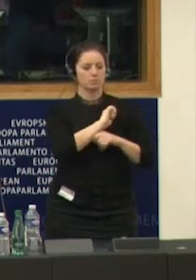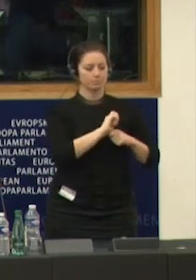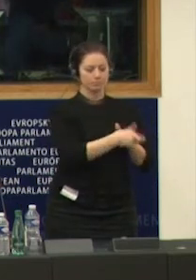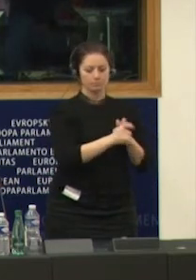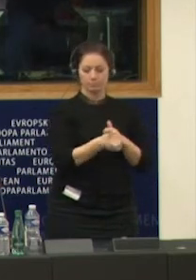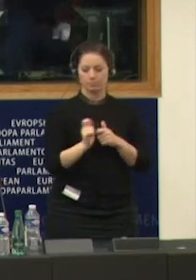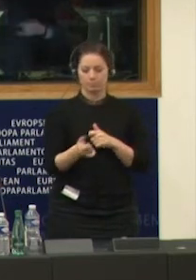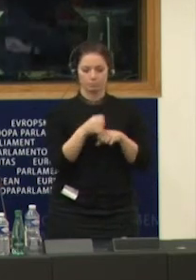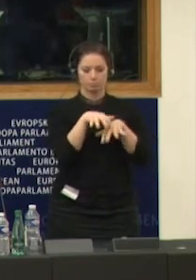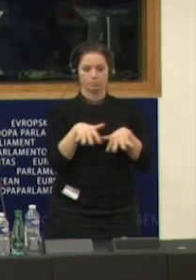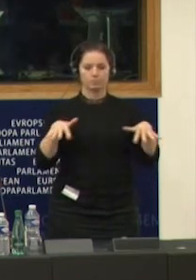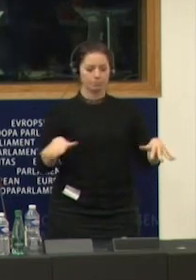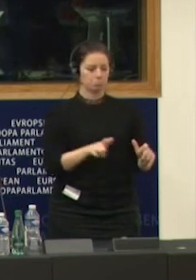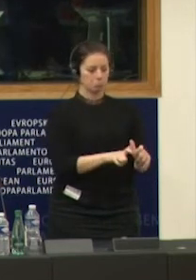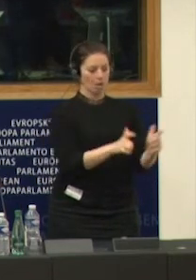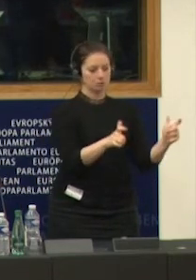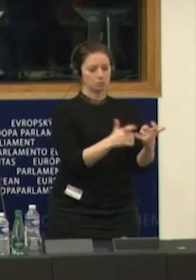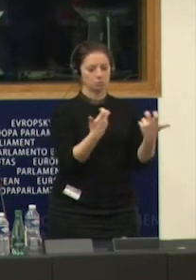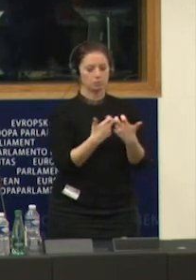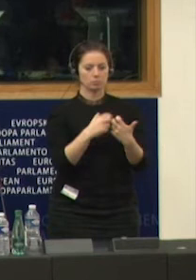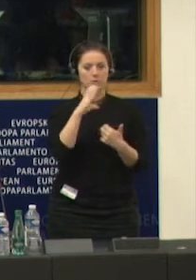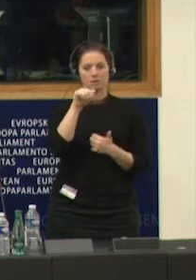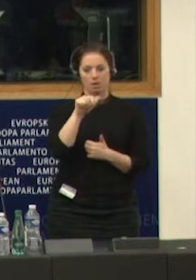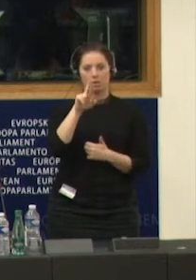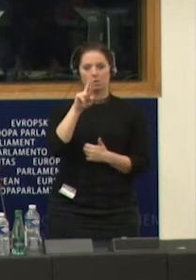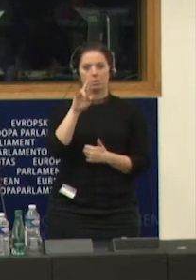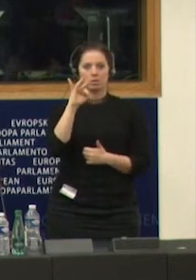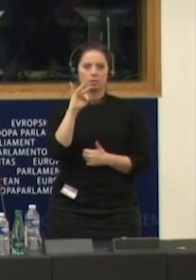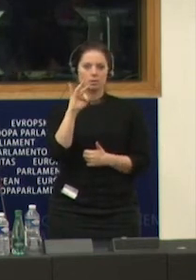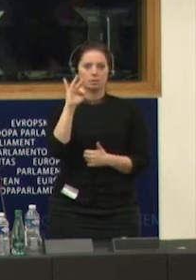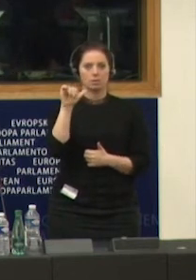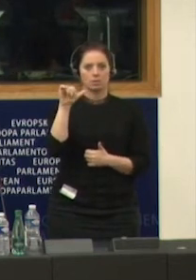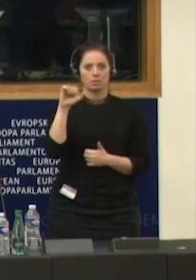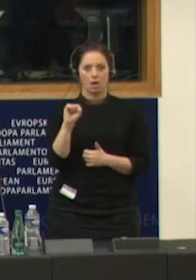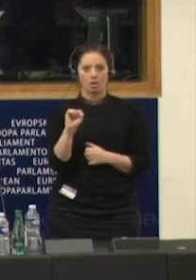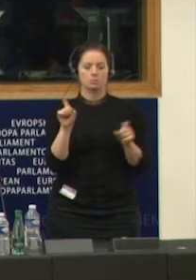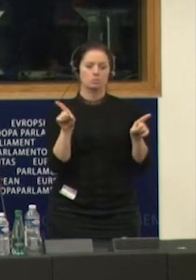we help prepare them. For interviews and jobapplications. They do most the work themselves. Once they have completed the qualification.